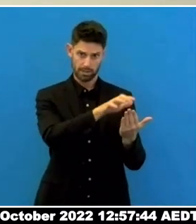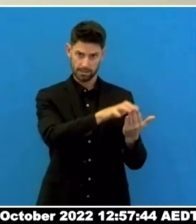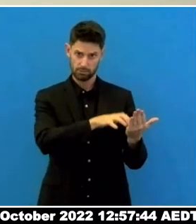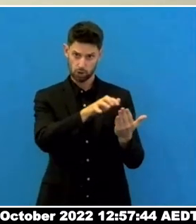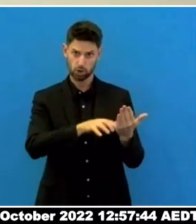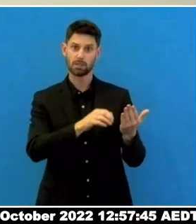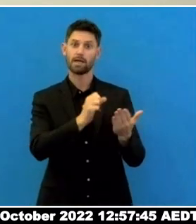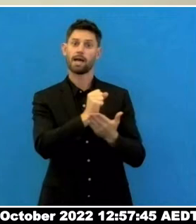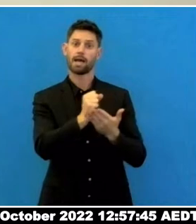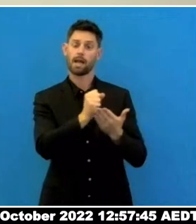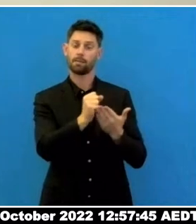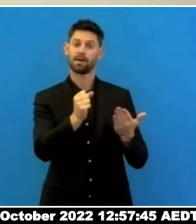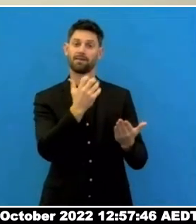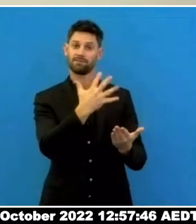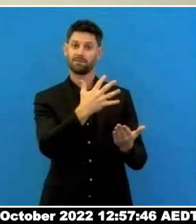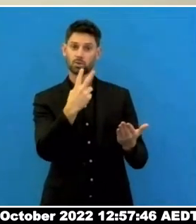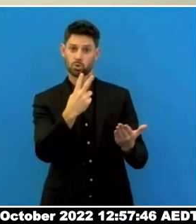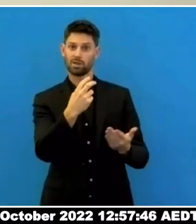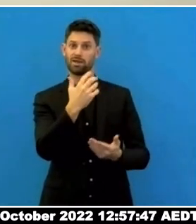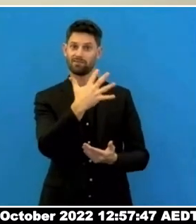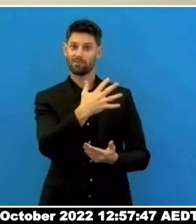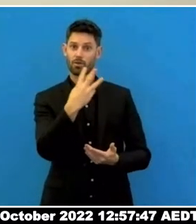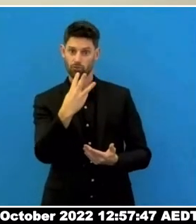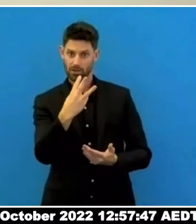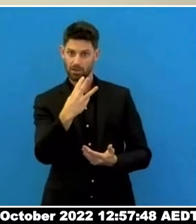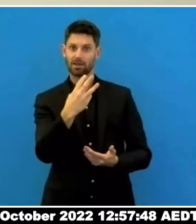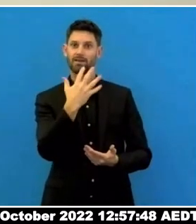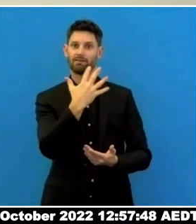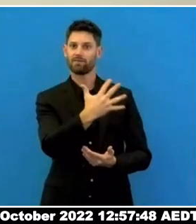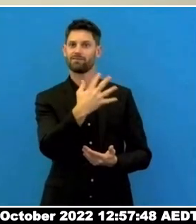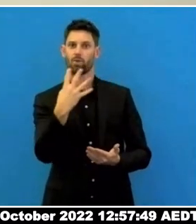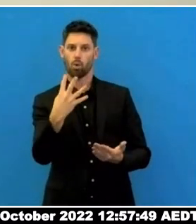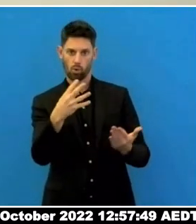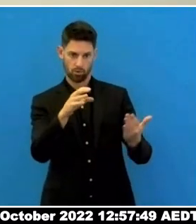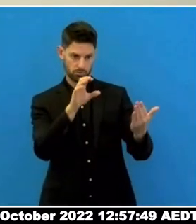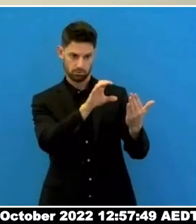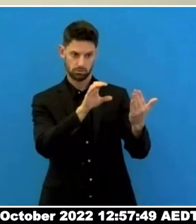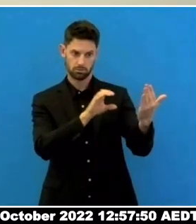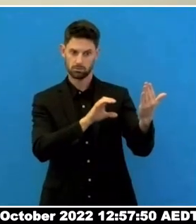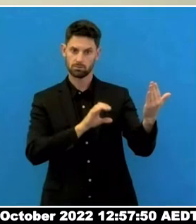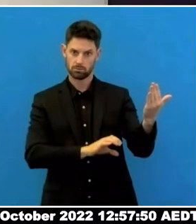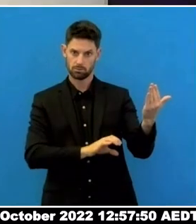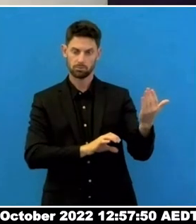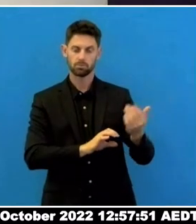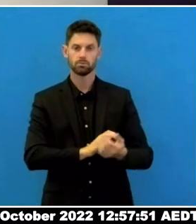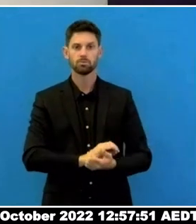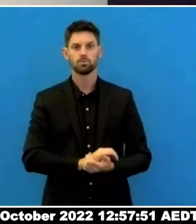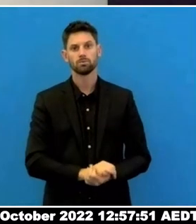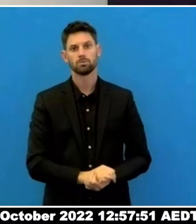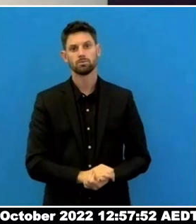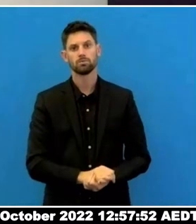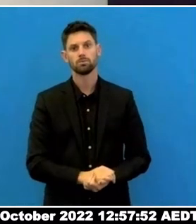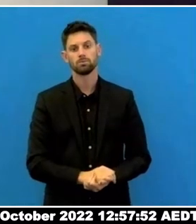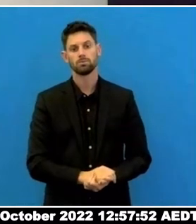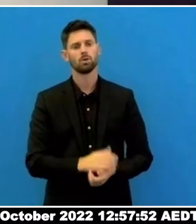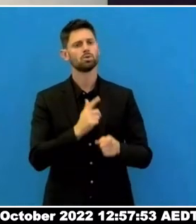paragraphs 52, 53 and 54, which is about the lack of access